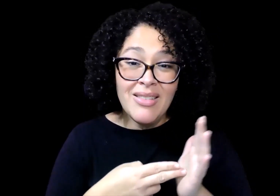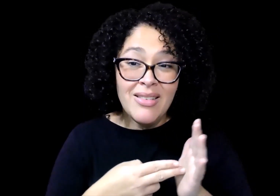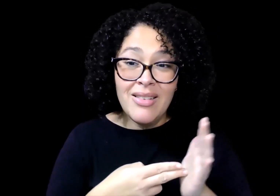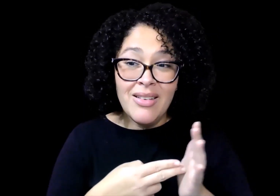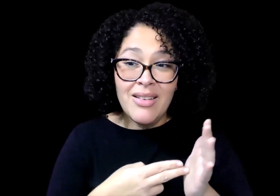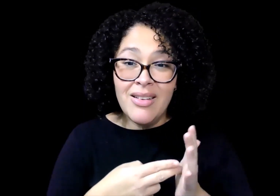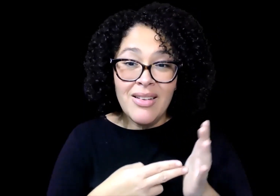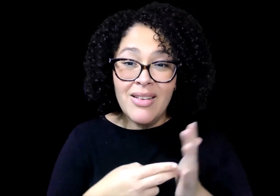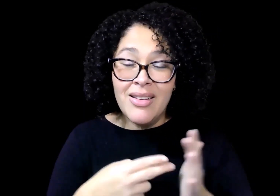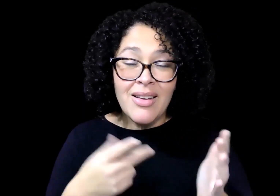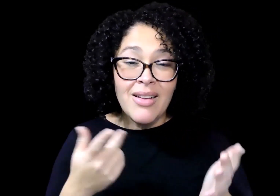to be honest with you